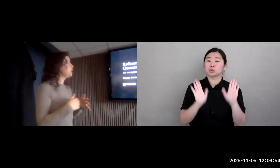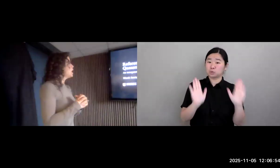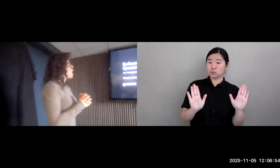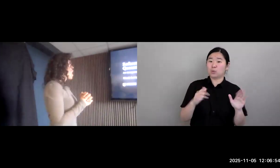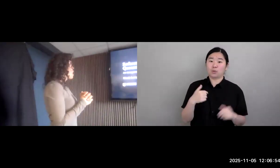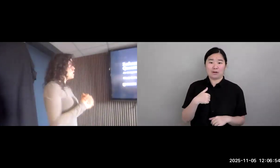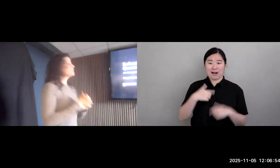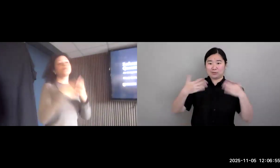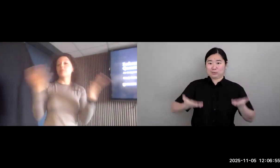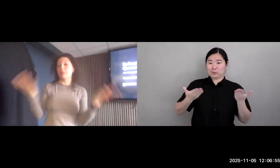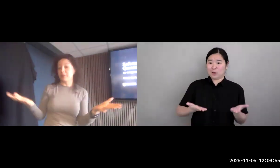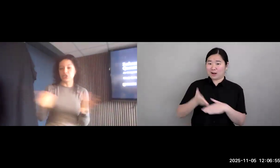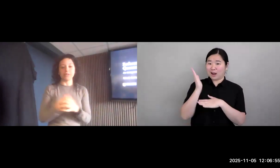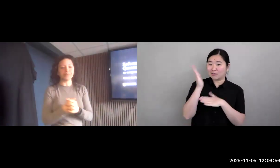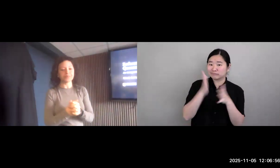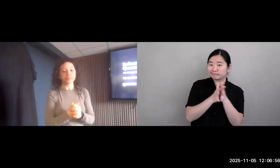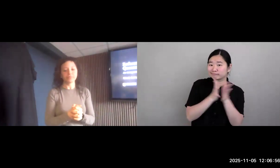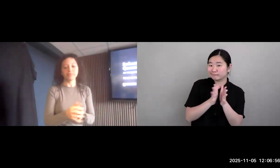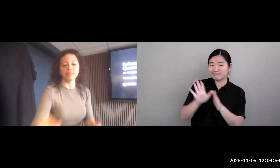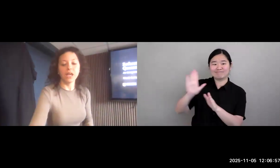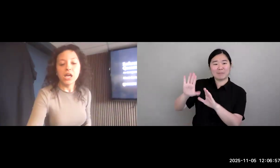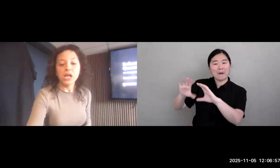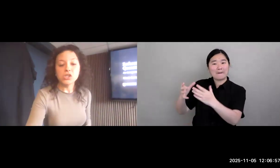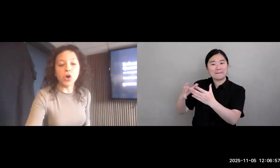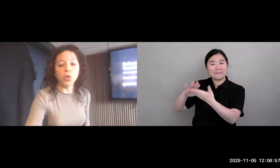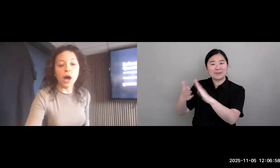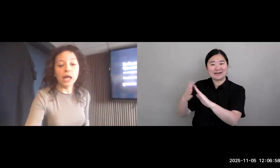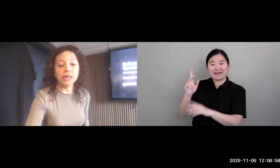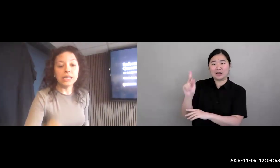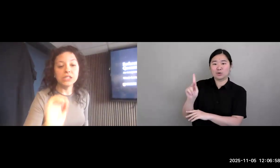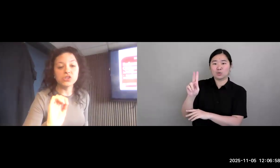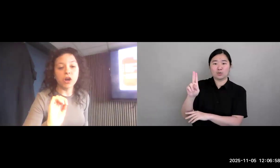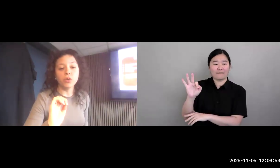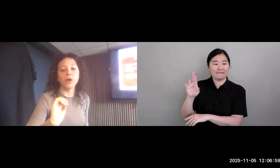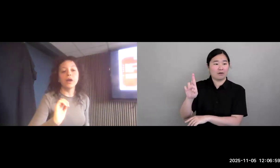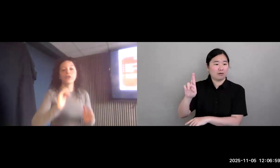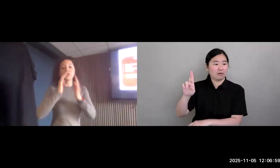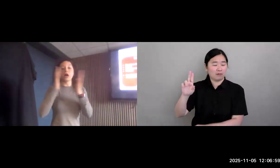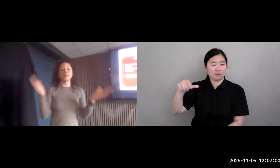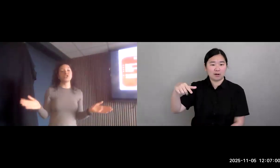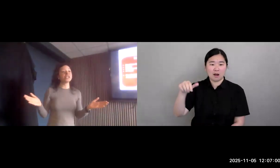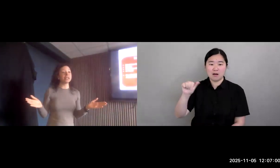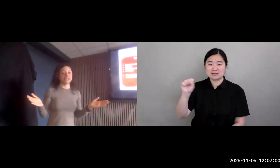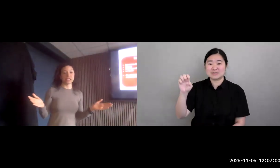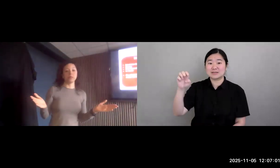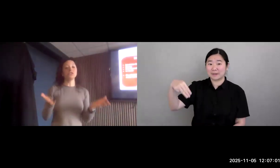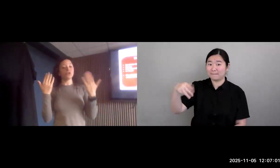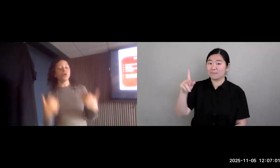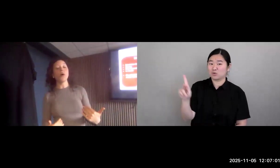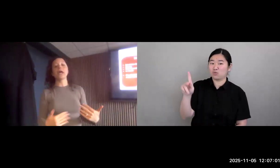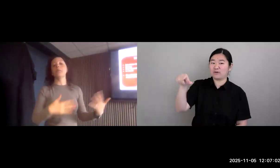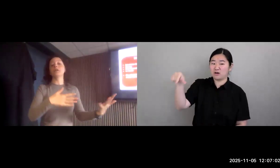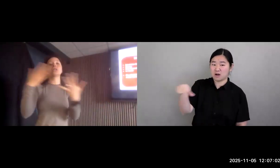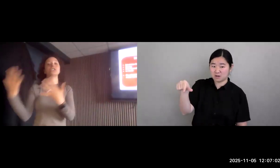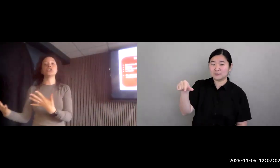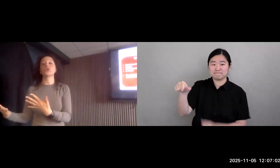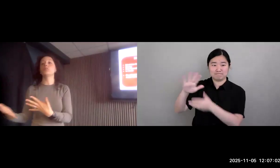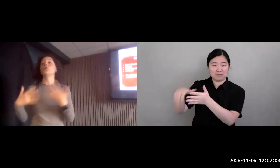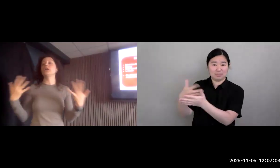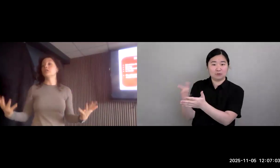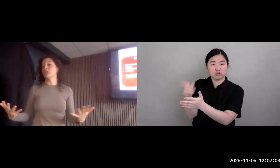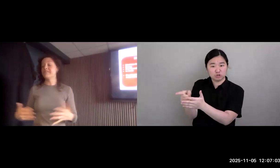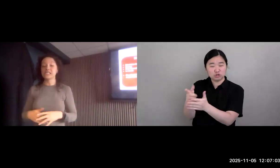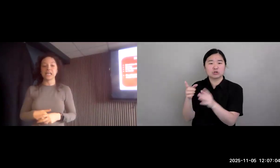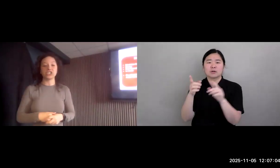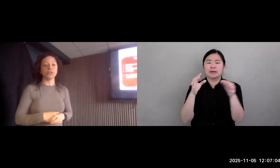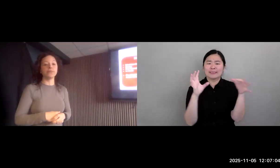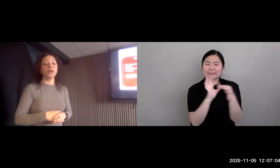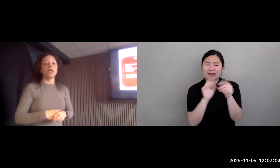and it's part of my PhD. So, I'd like to start with a positionality statement of who I am in relation to the community under investigation.